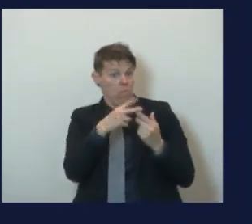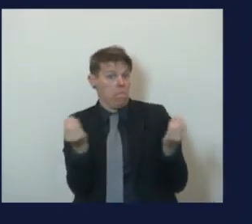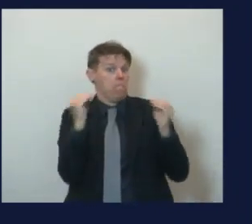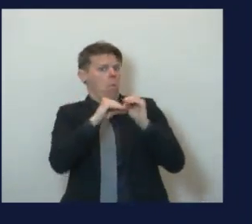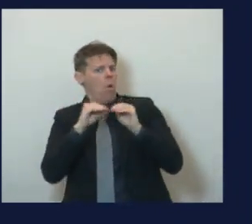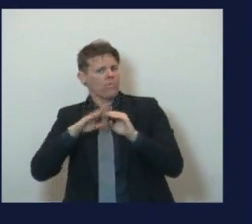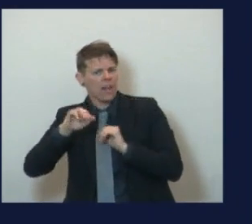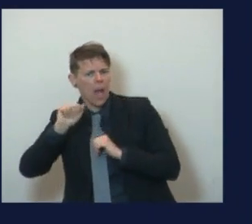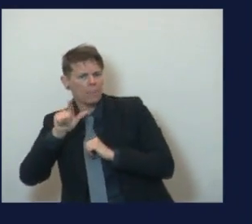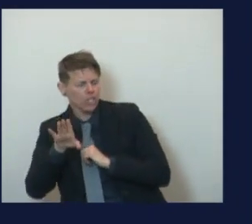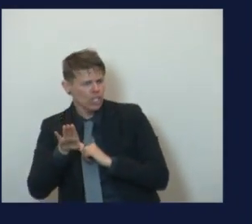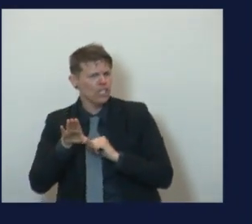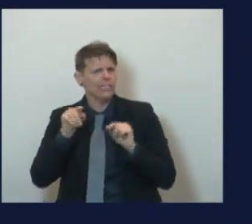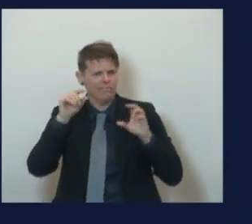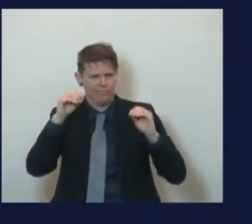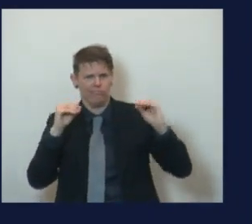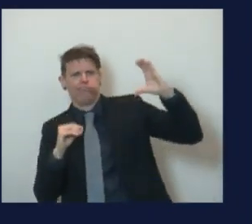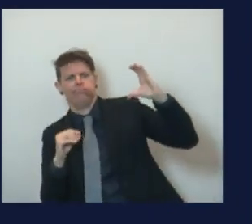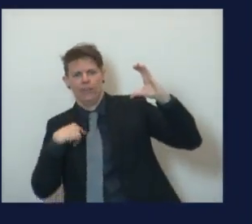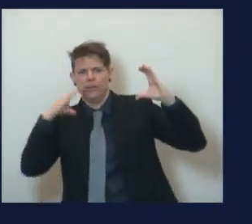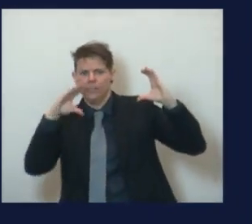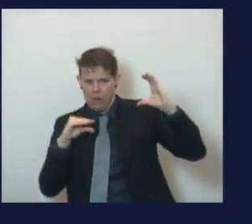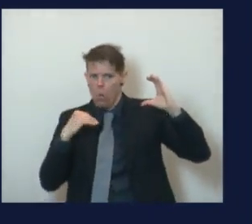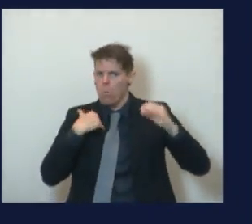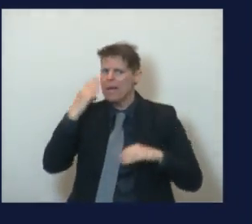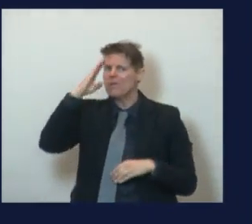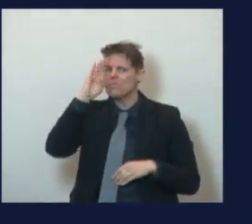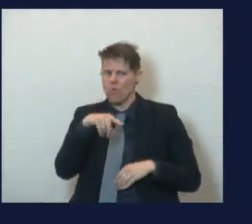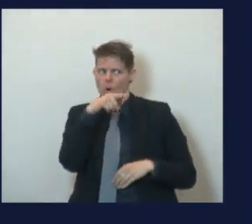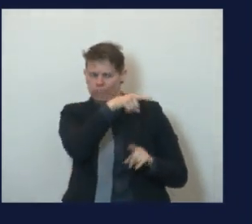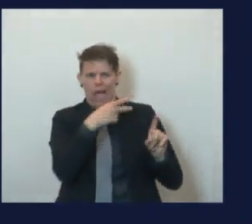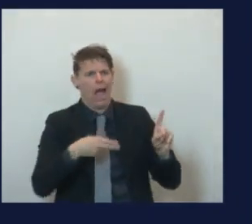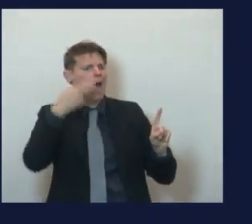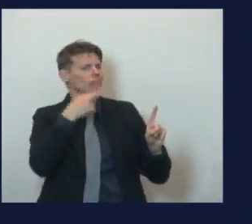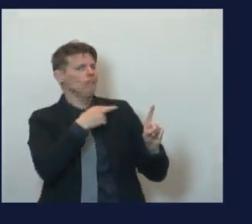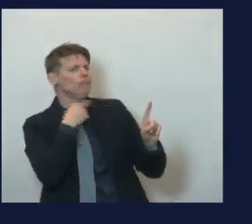SO MCKINLEY COUNTY AND GALLOP NOW HAS MORE CASES THAN ALBUQUERQUE BERNALILLO COUNTY.